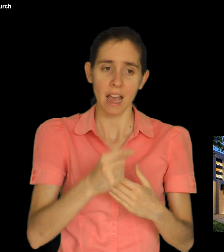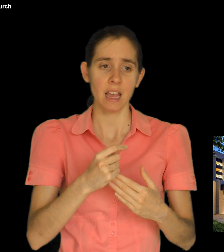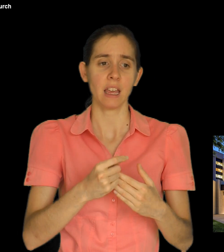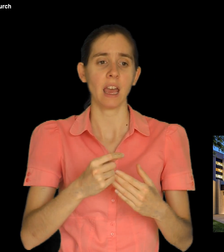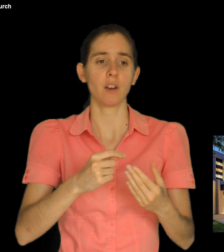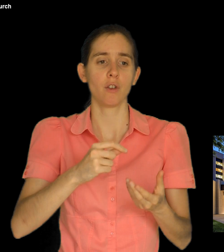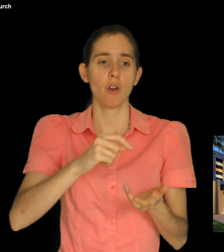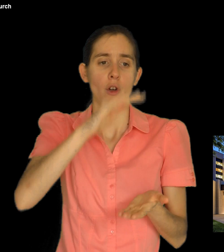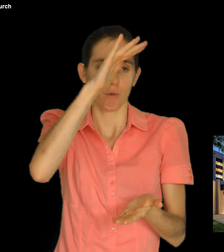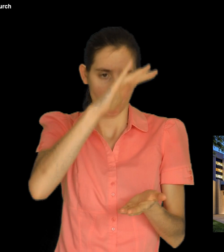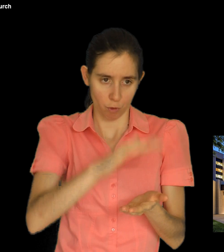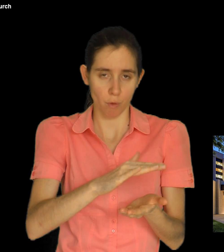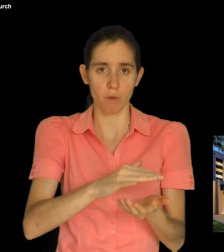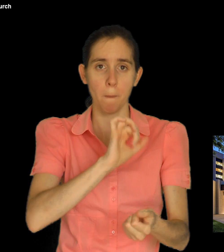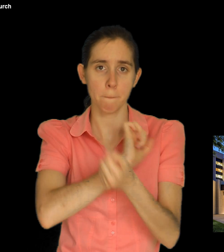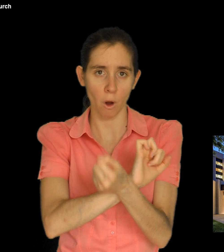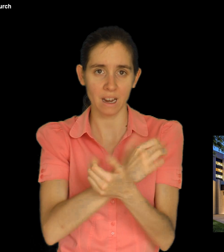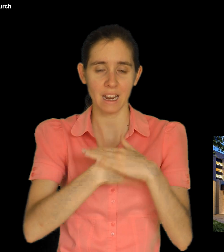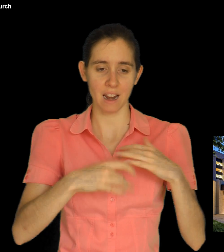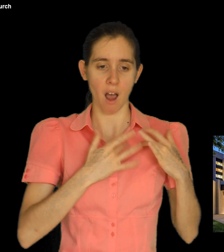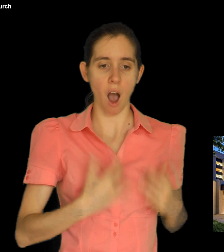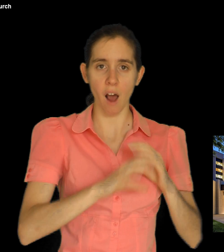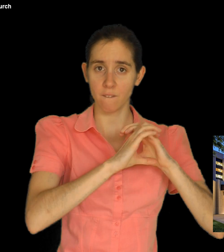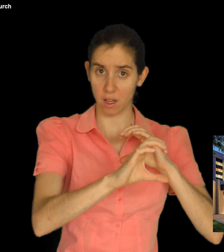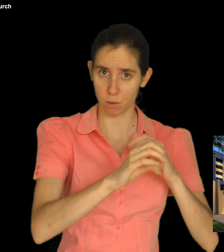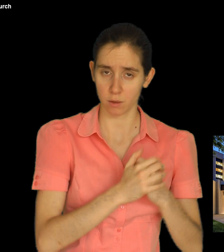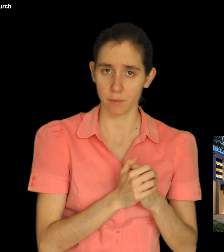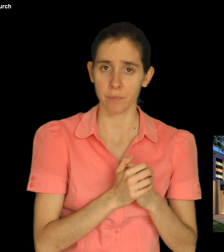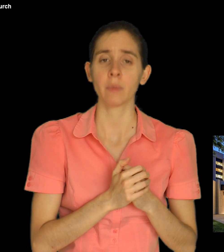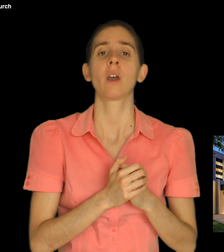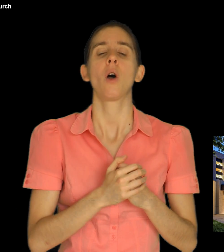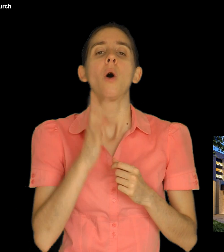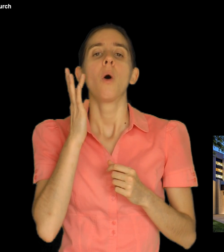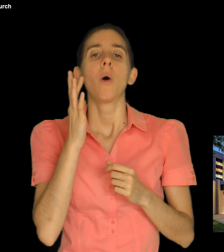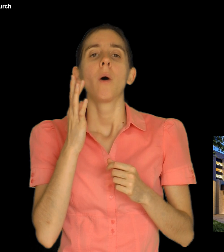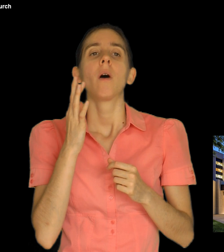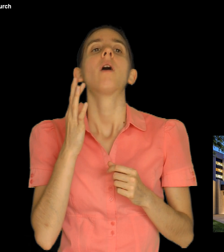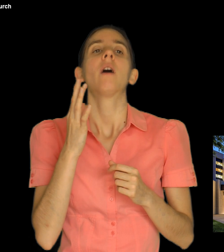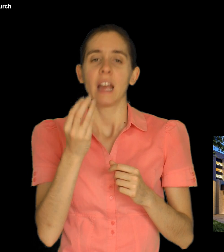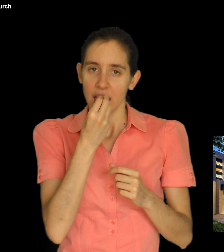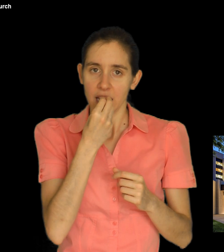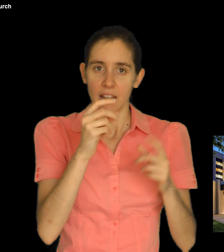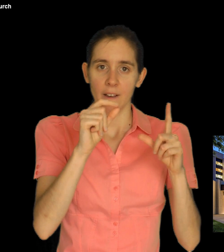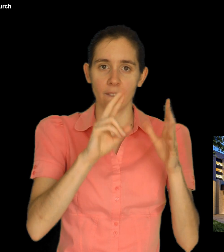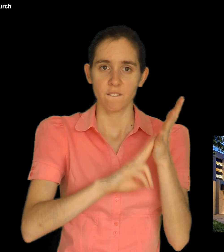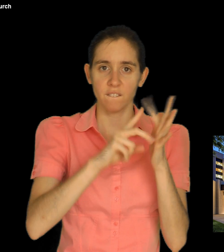vessels. In addition to eating a vegetarian diet, Ornish's and subjects stop